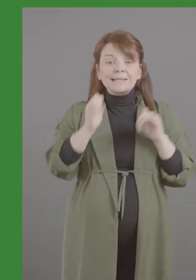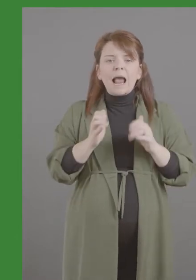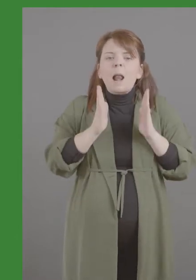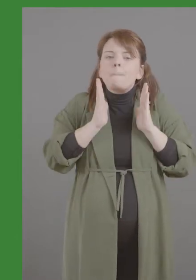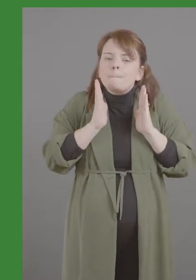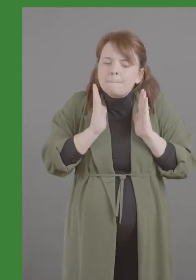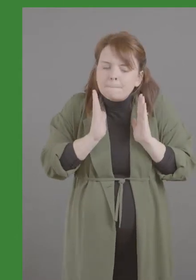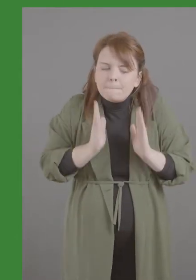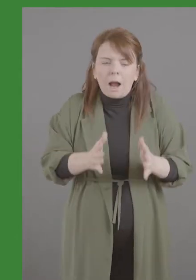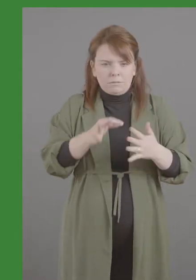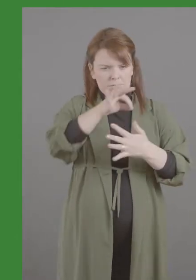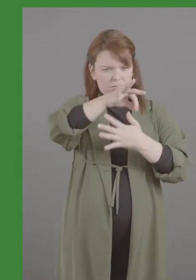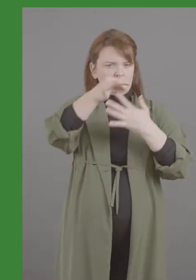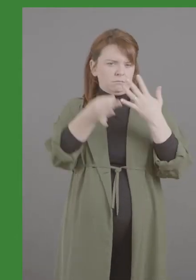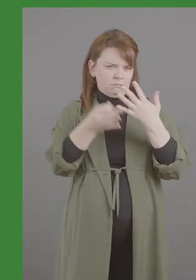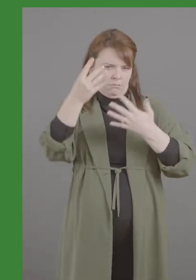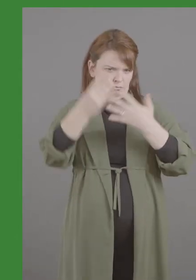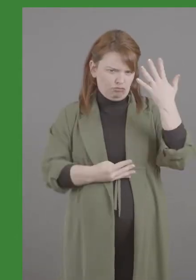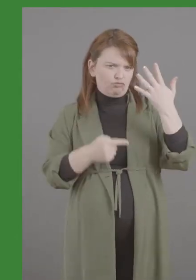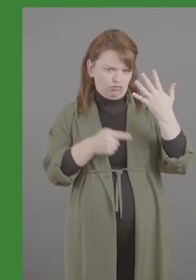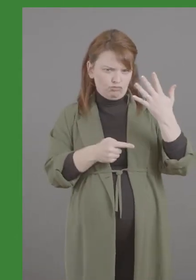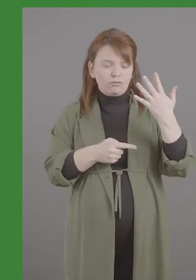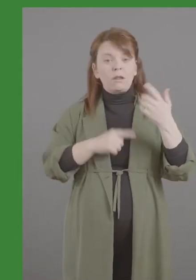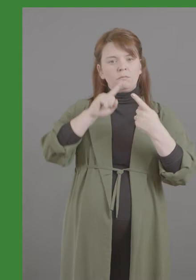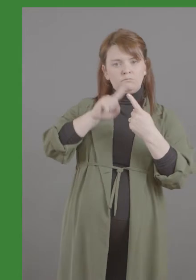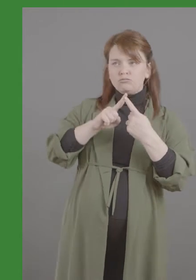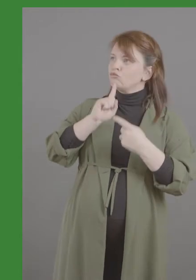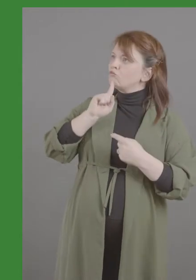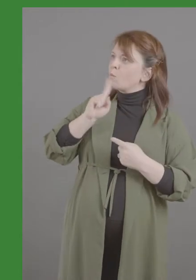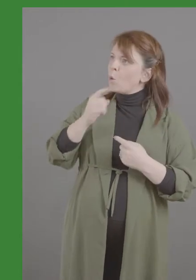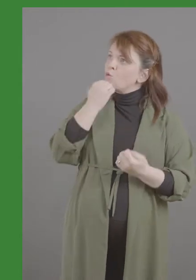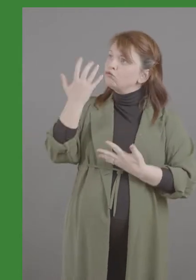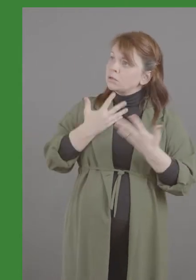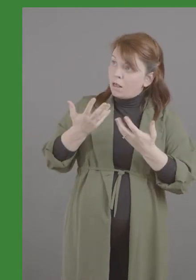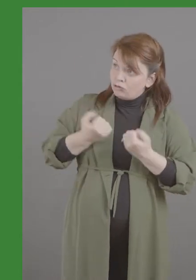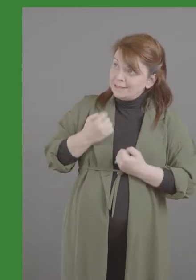Testing must be accompanied by the appropriate actions, such as reporting all results,